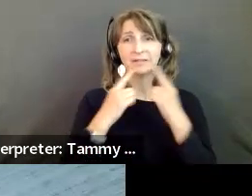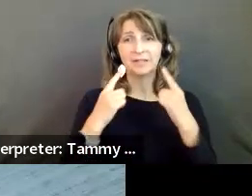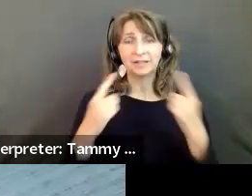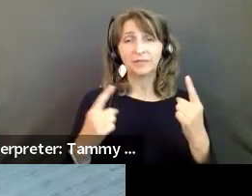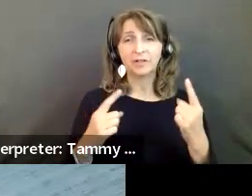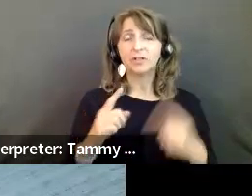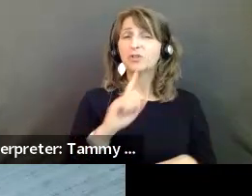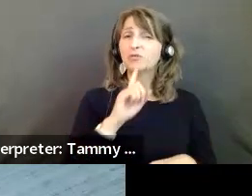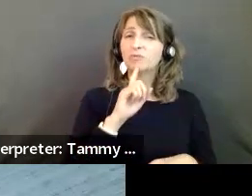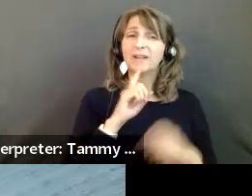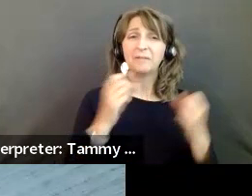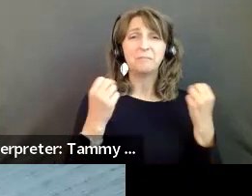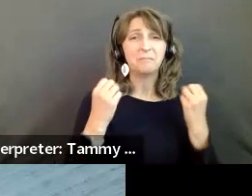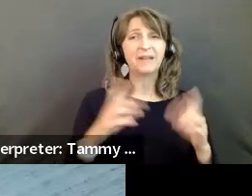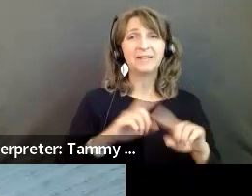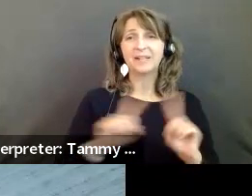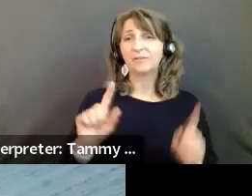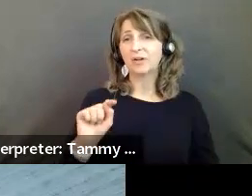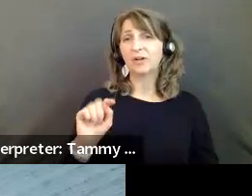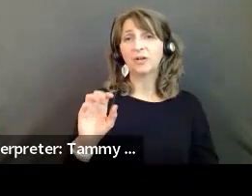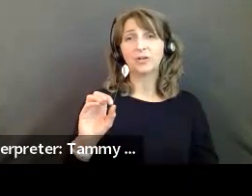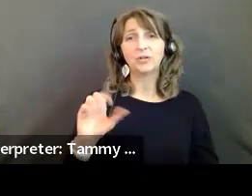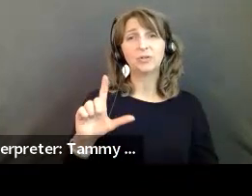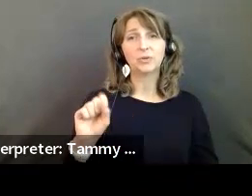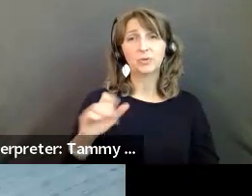So there's lots of different tools out there.